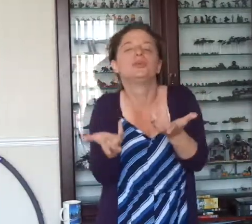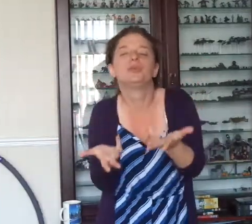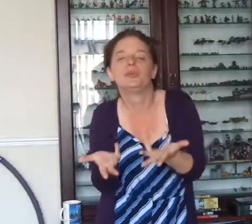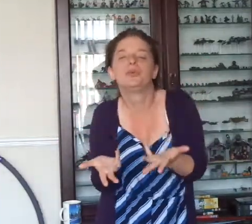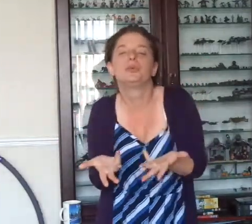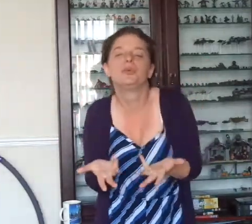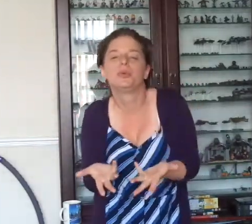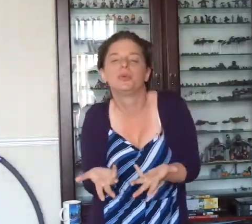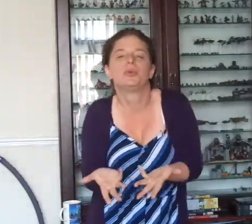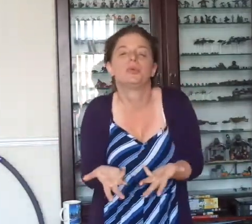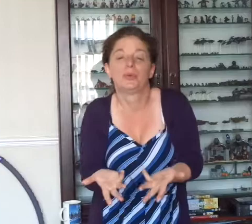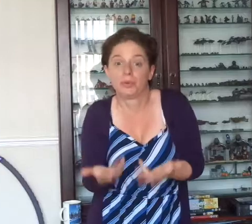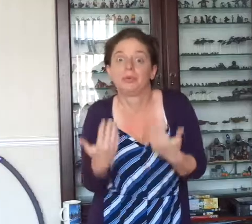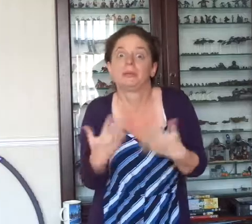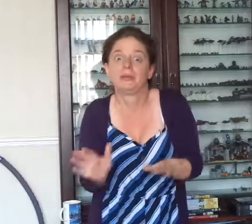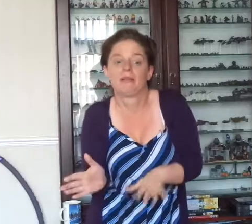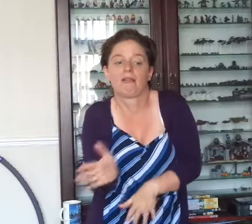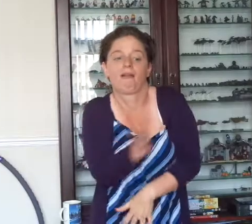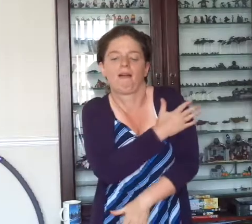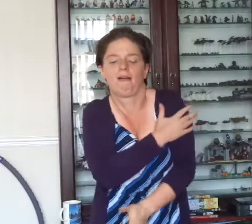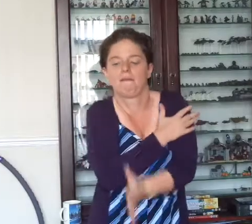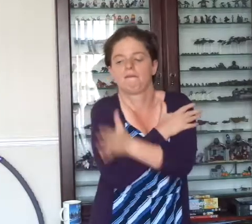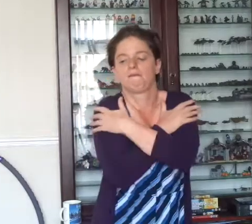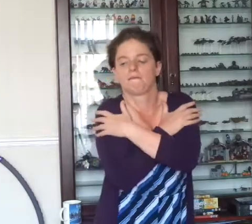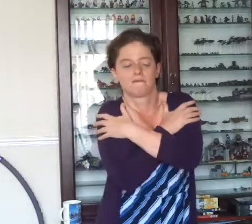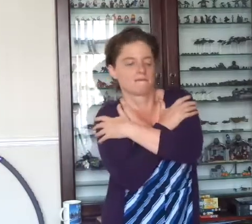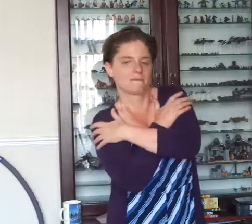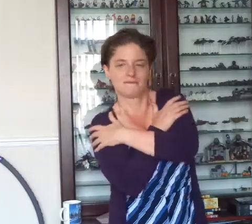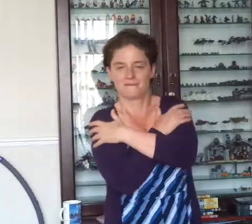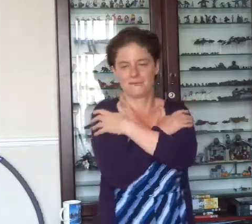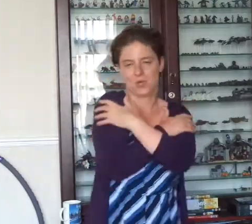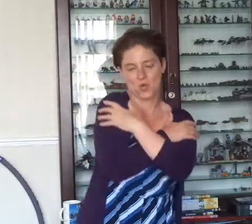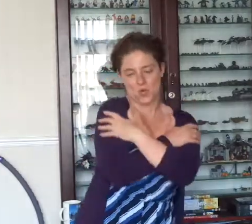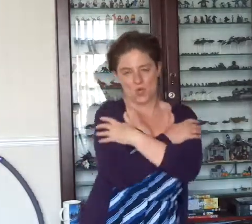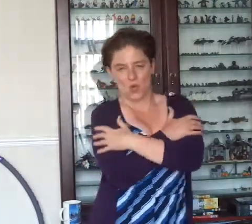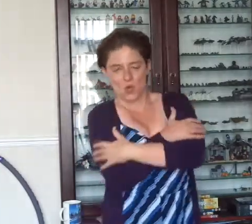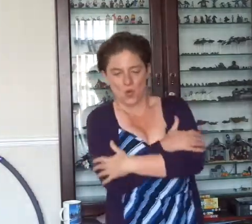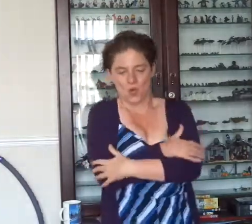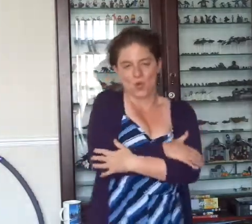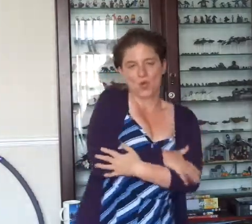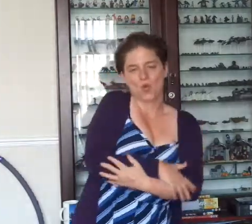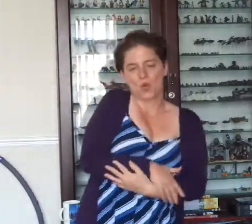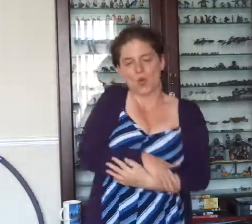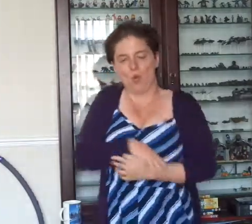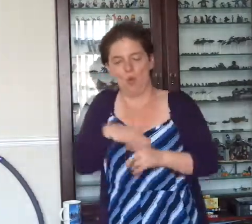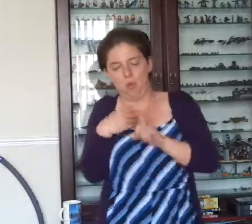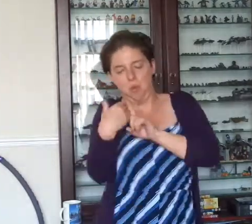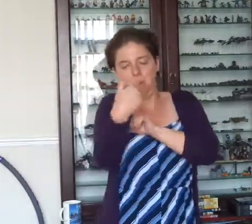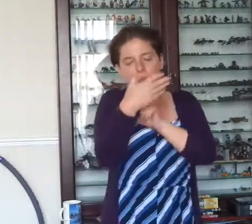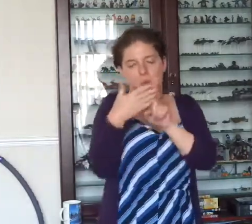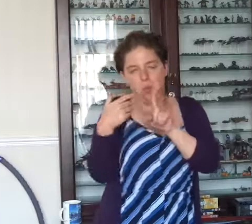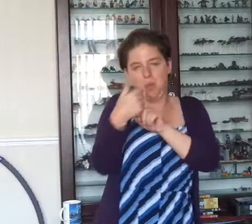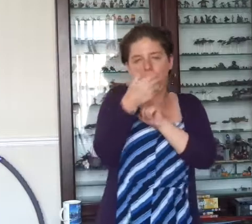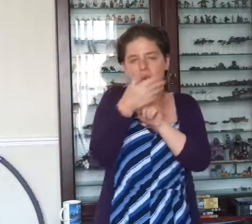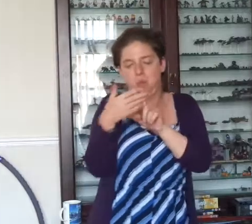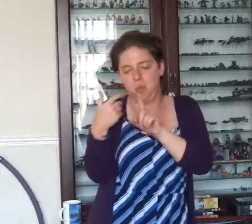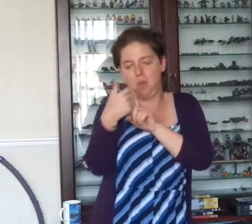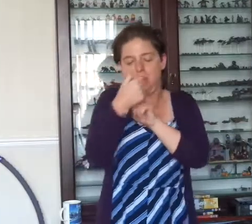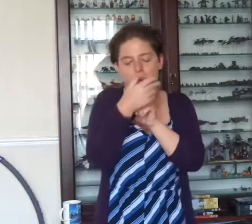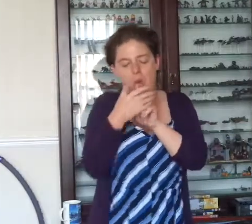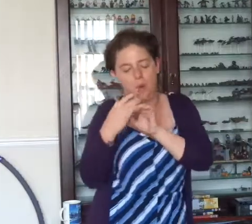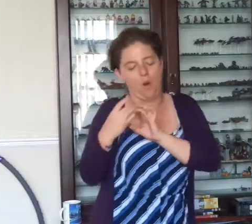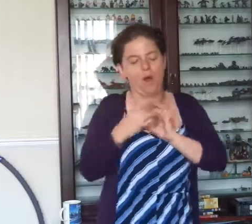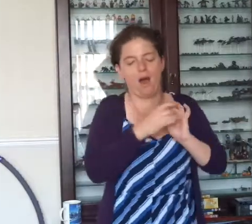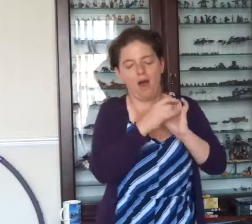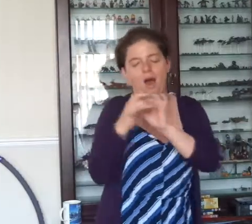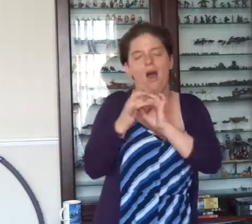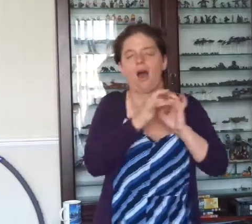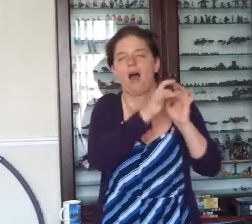First you put your arms around me Then you put your charms around me